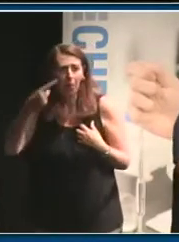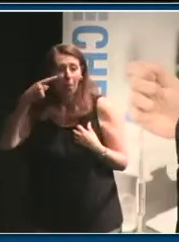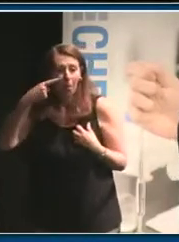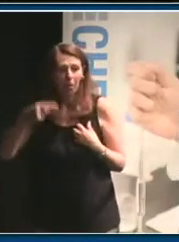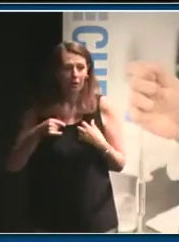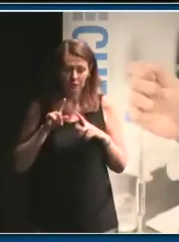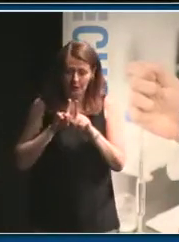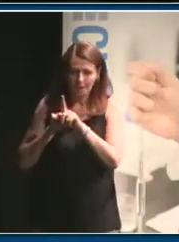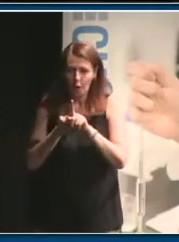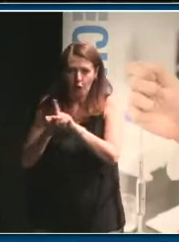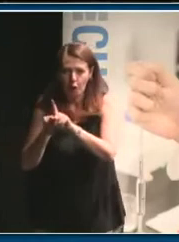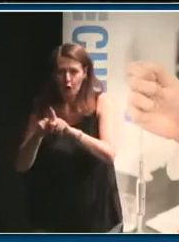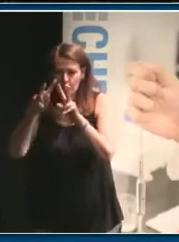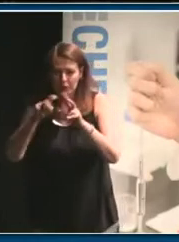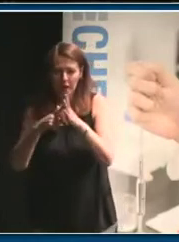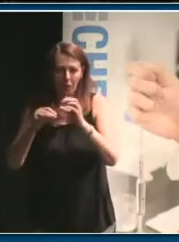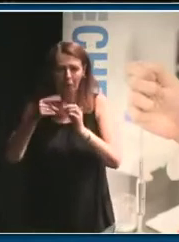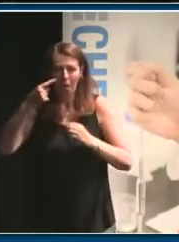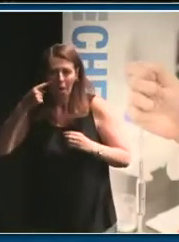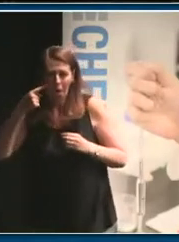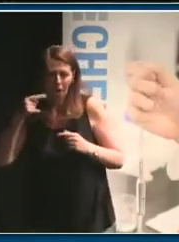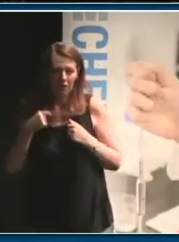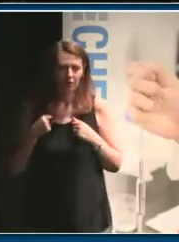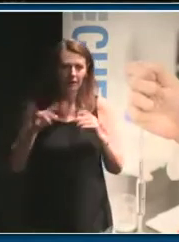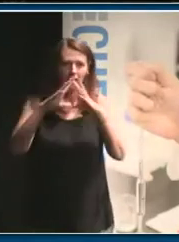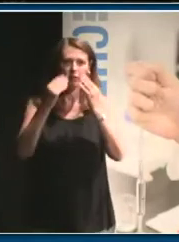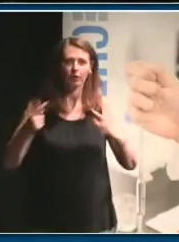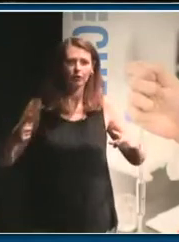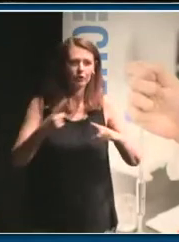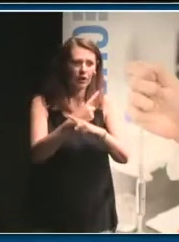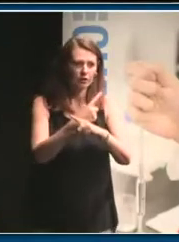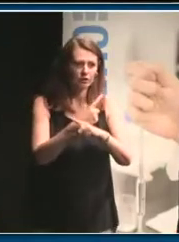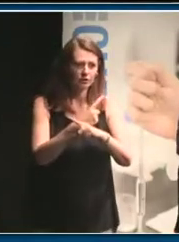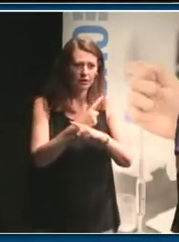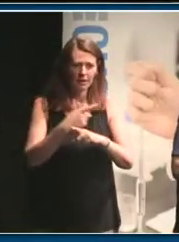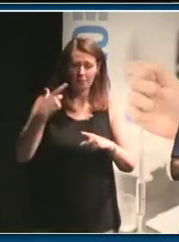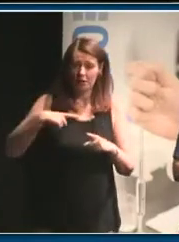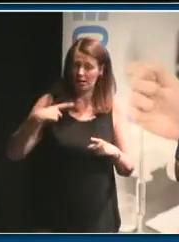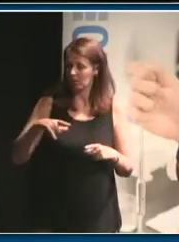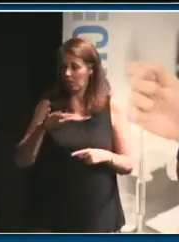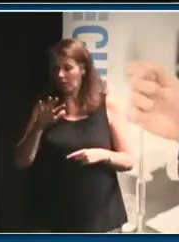him into the research lab and everything changed. All my life because I was marginally good at music